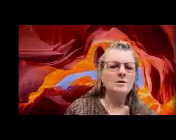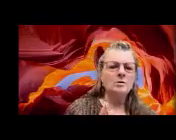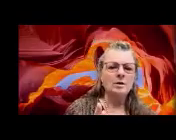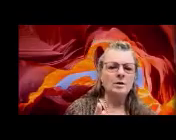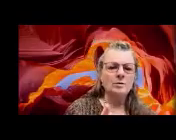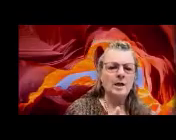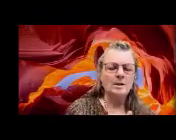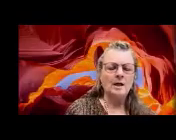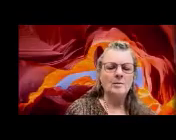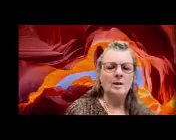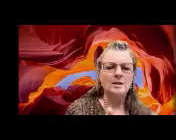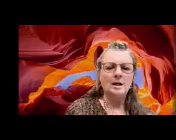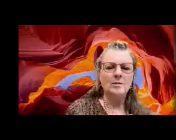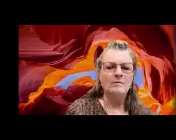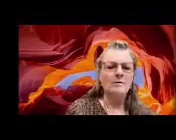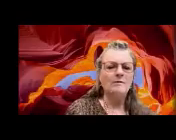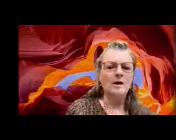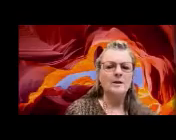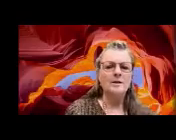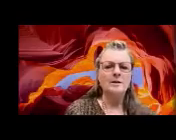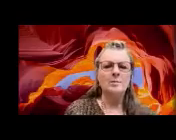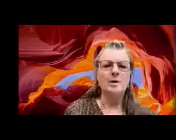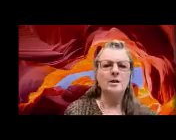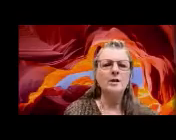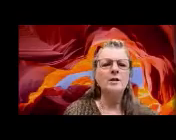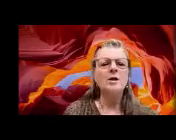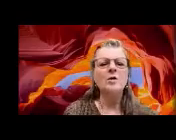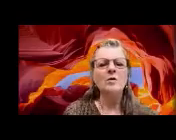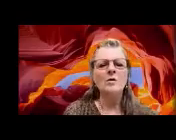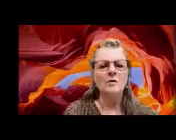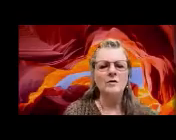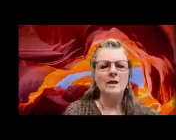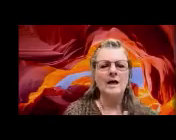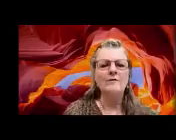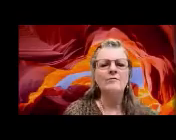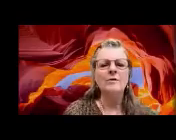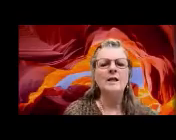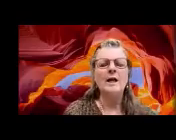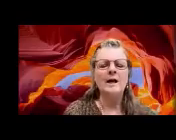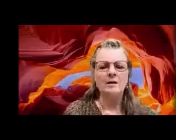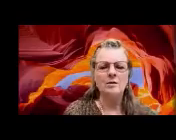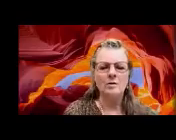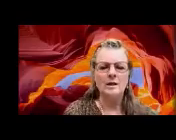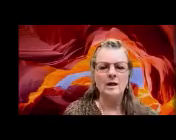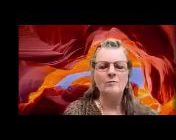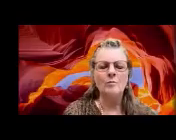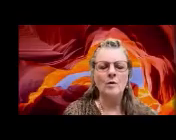scores were matched. They had about the same level of autism, but look at the girls, every category. They have more